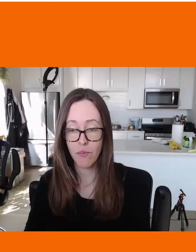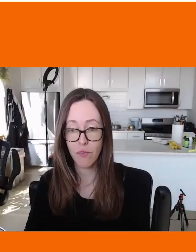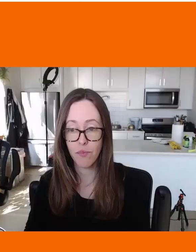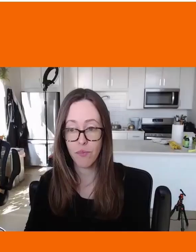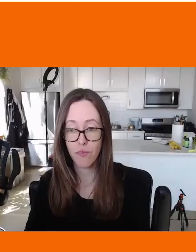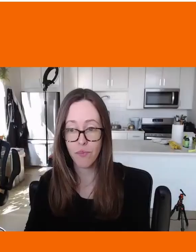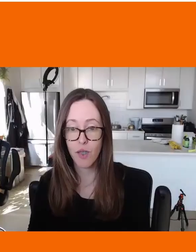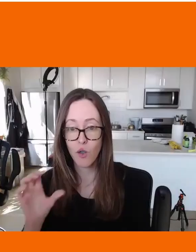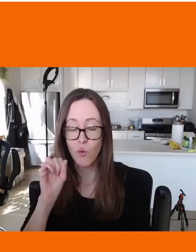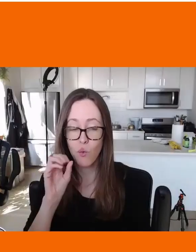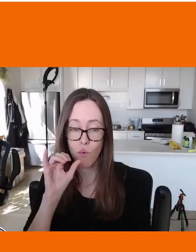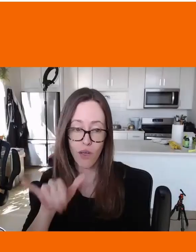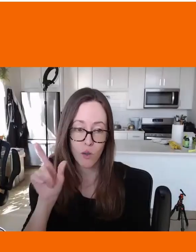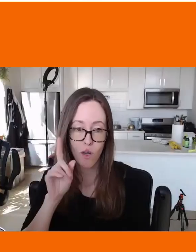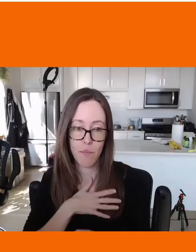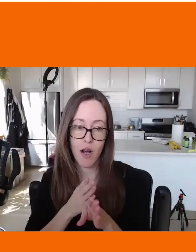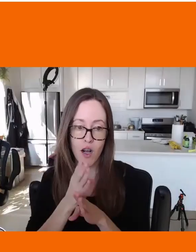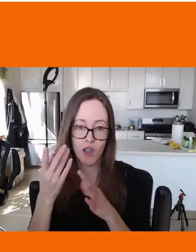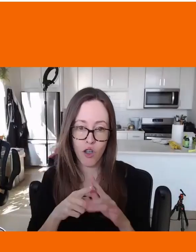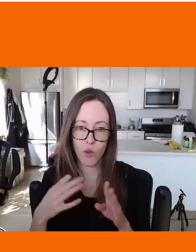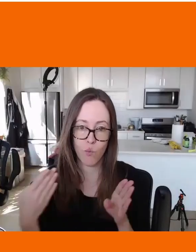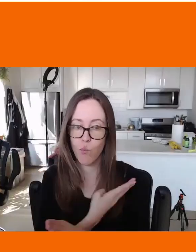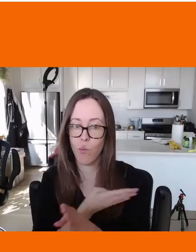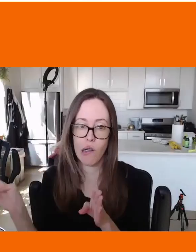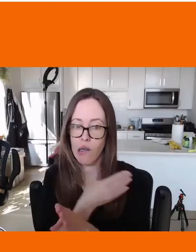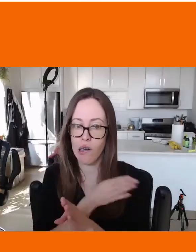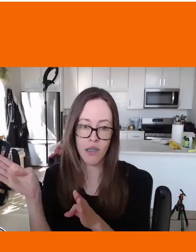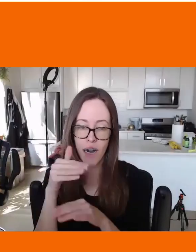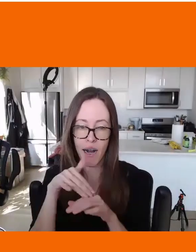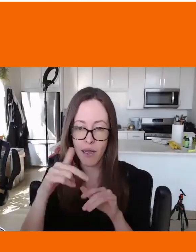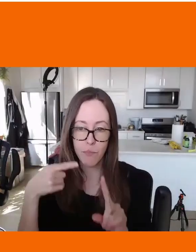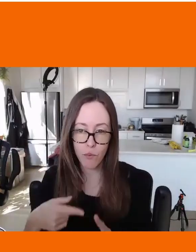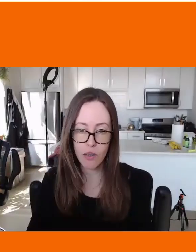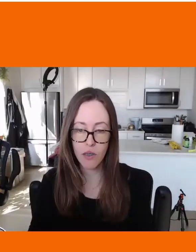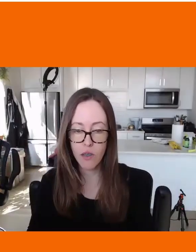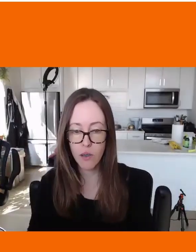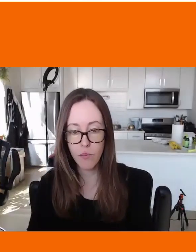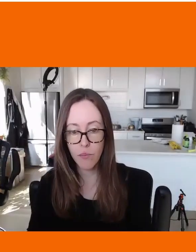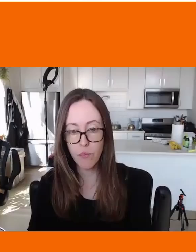So my MS floated away. And that's where my pathway became nonlinear.